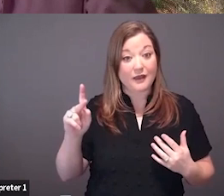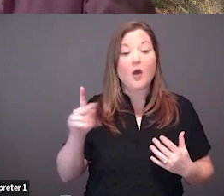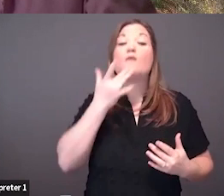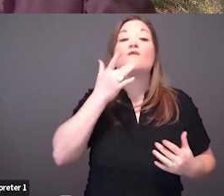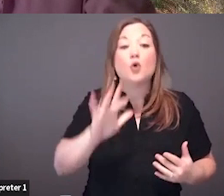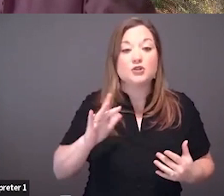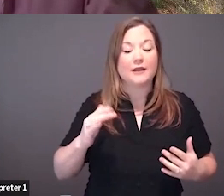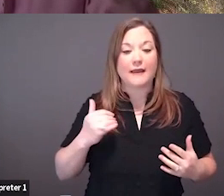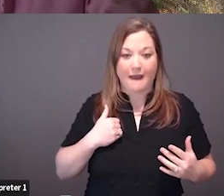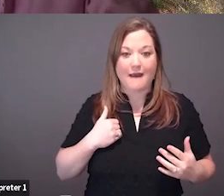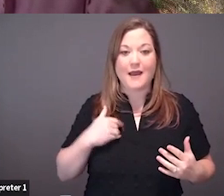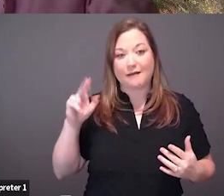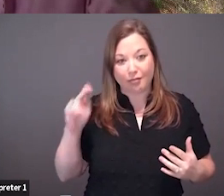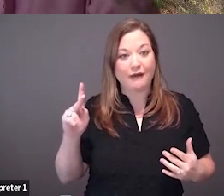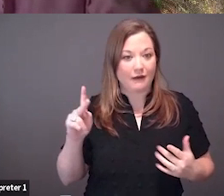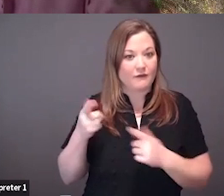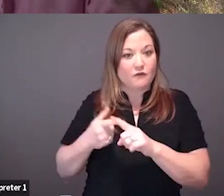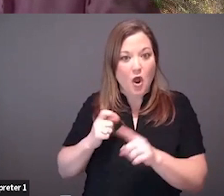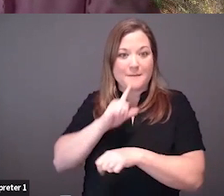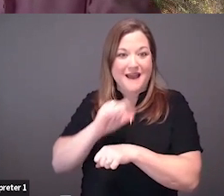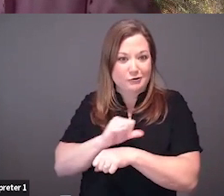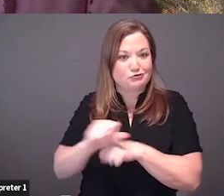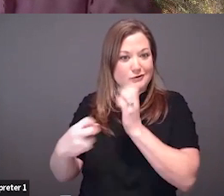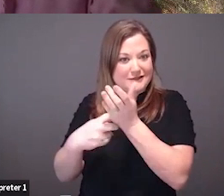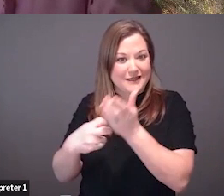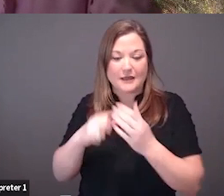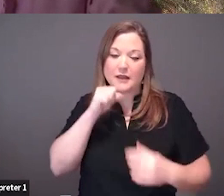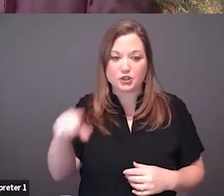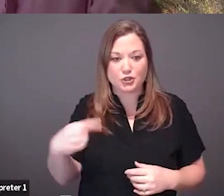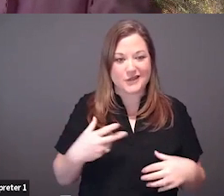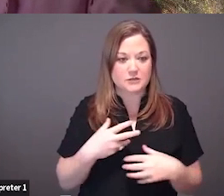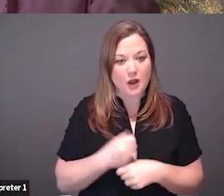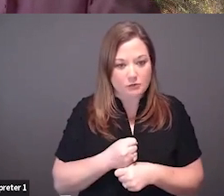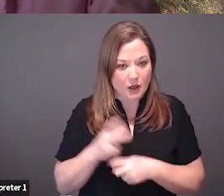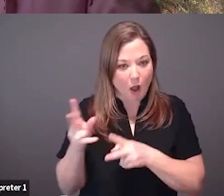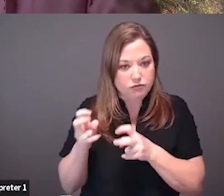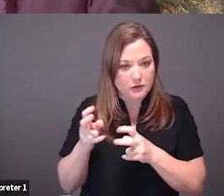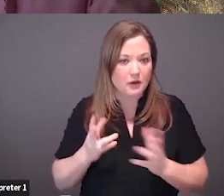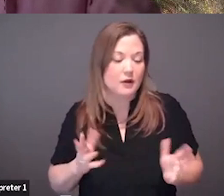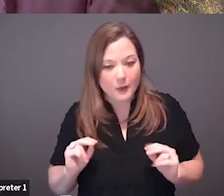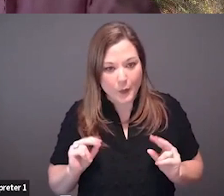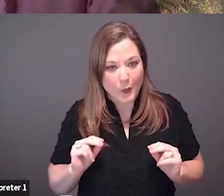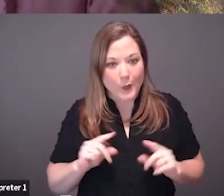I wasn't just reading a synopsis in the spreadsheet. It wasn't always clear.